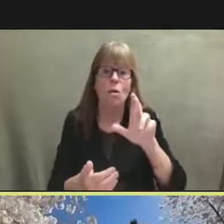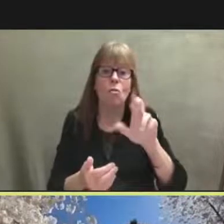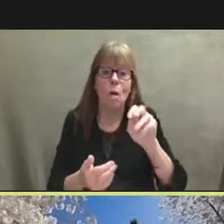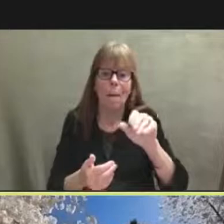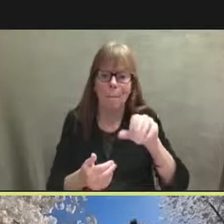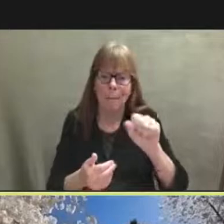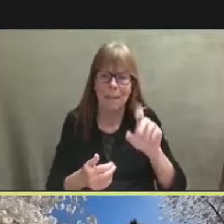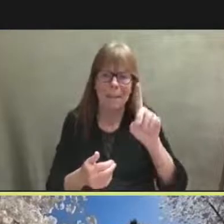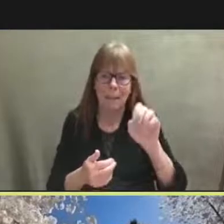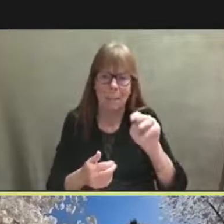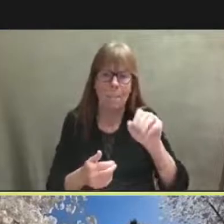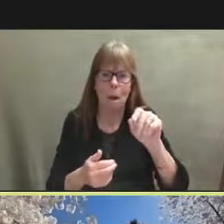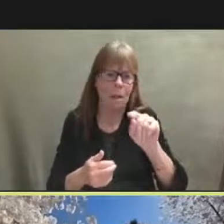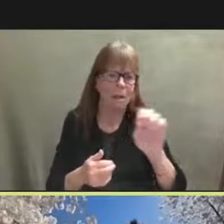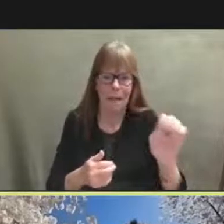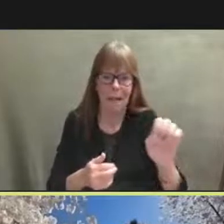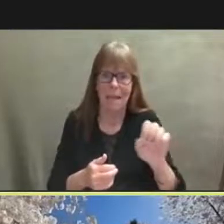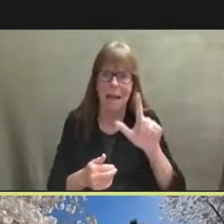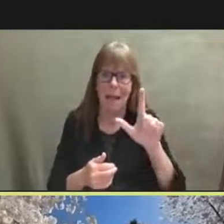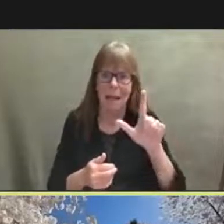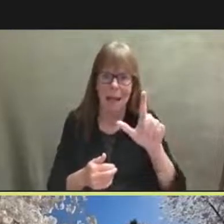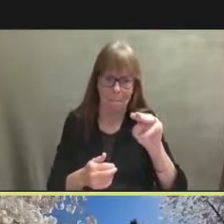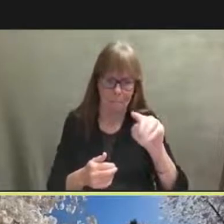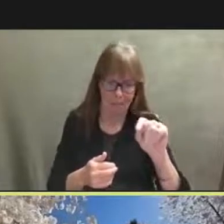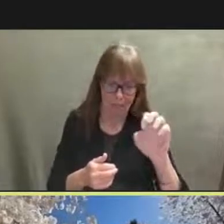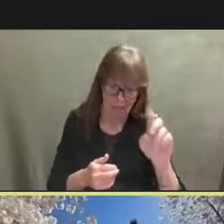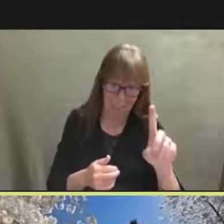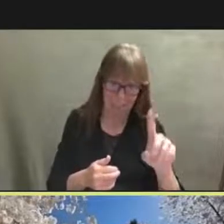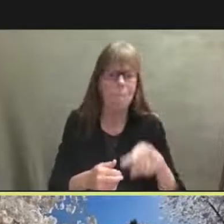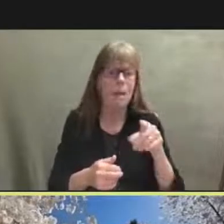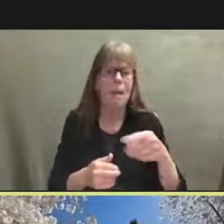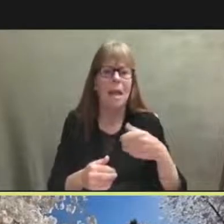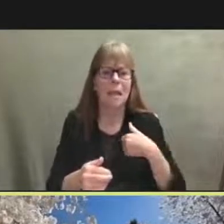Andres founded and directs his law firm’s national disability rights practice,